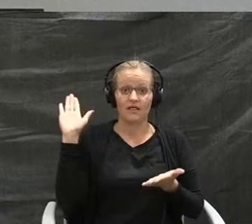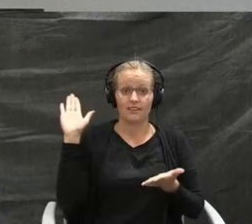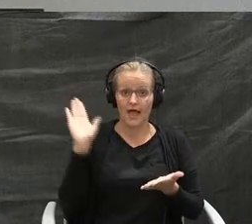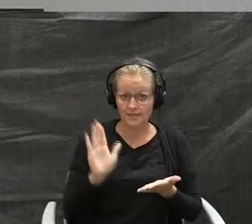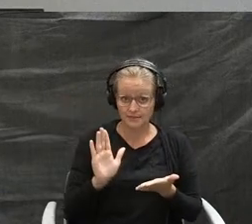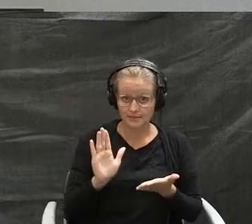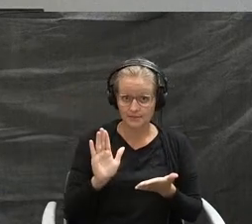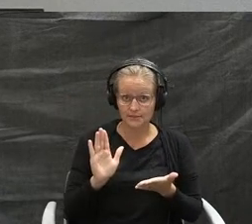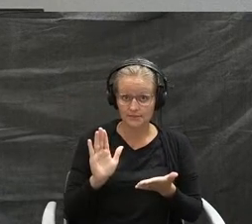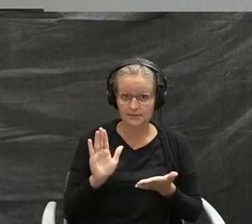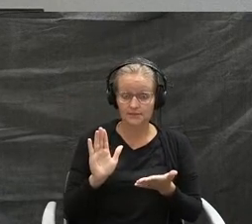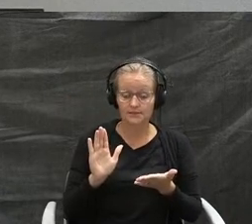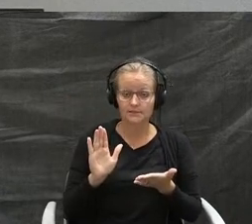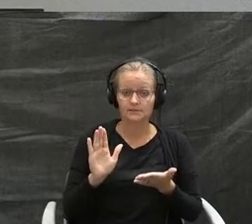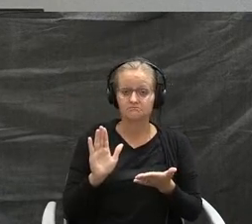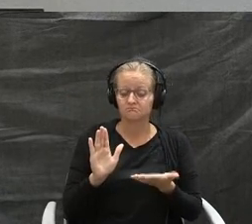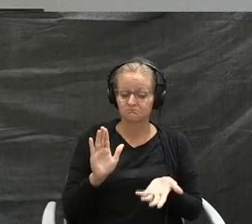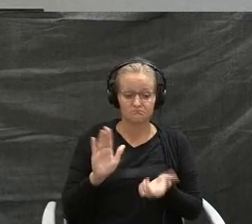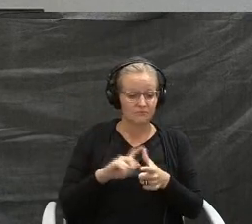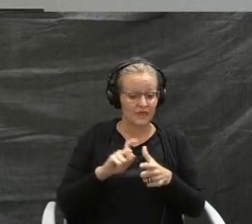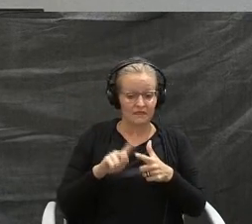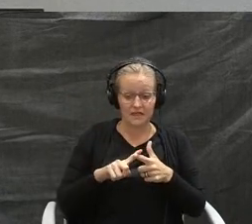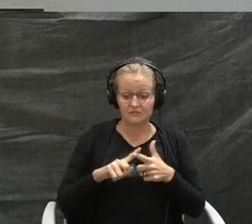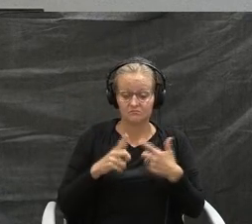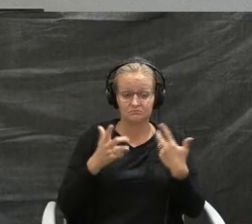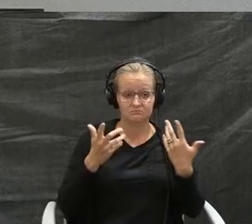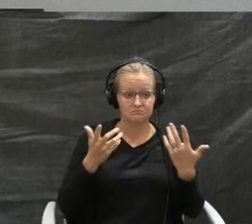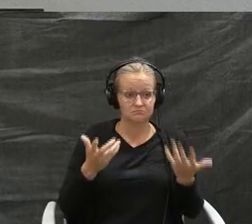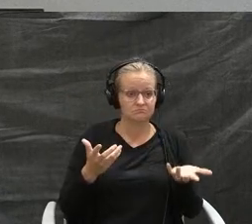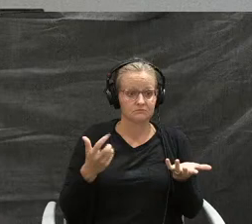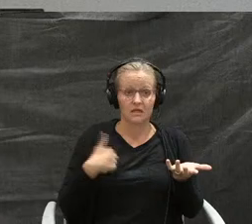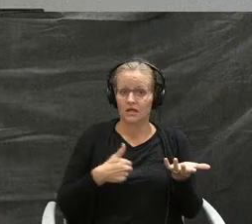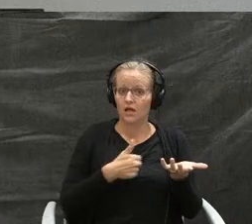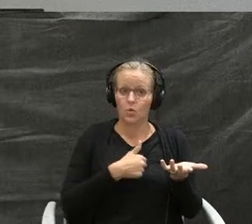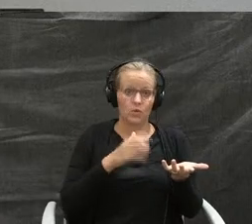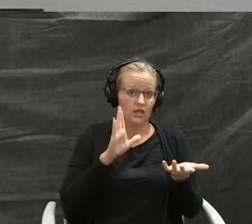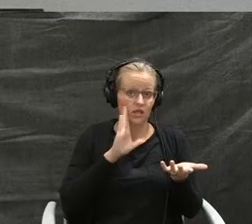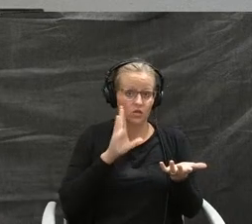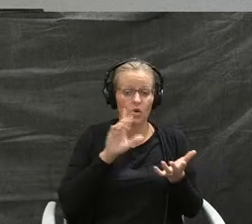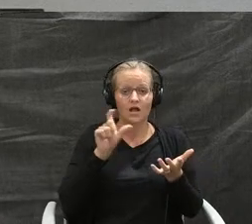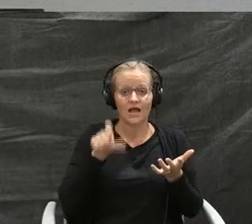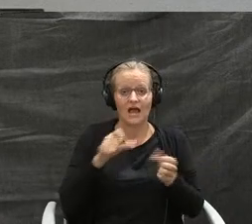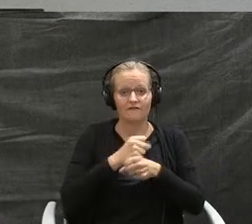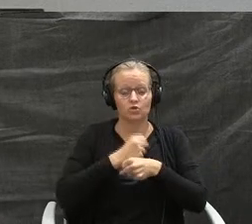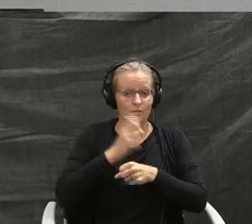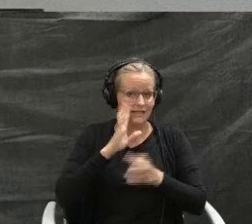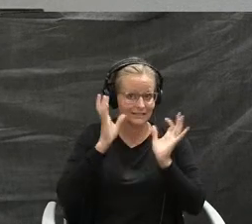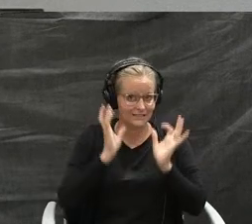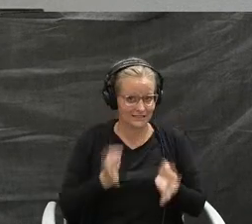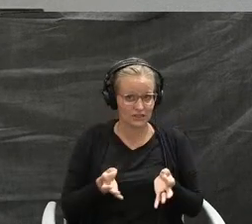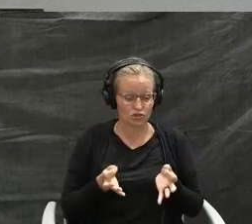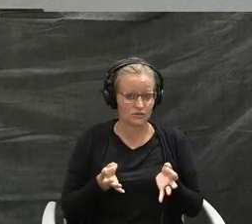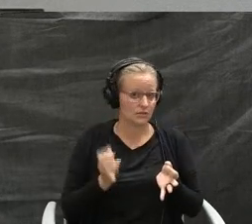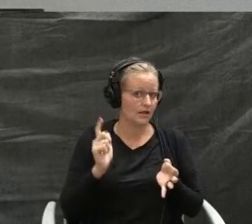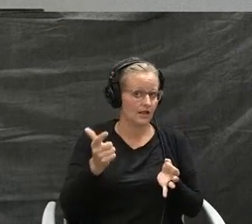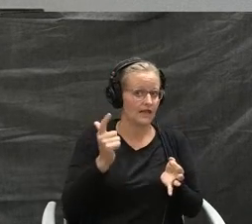You know it will have to make decisions about that, then my probably will be as quick to open it up more.